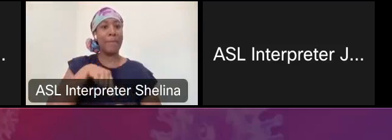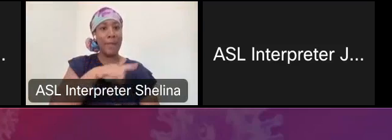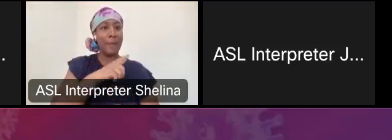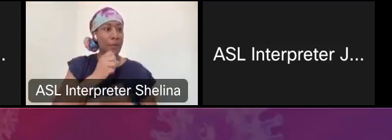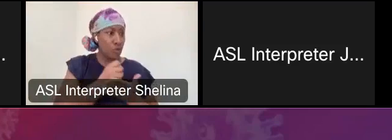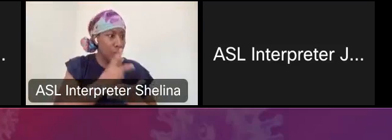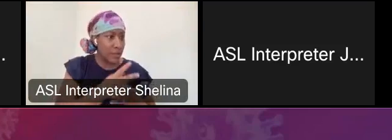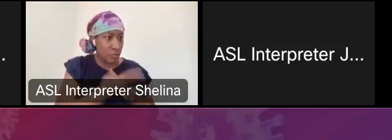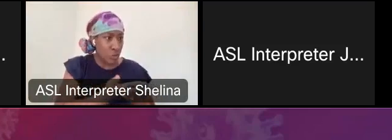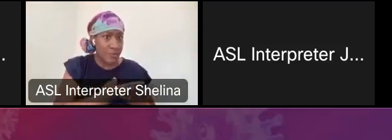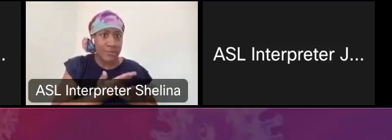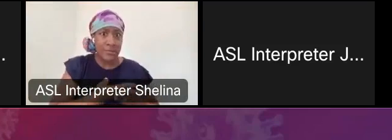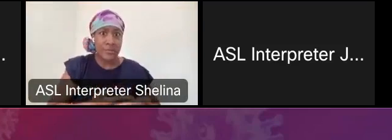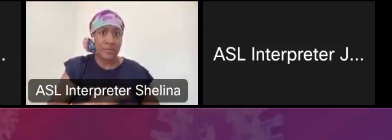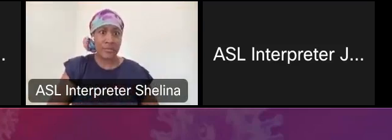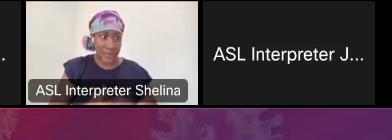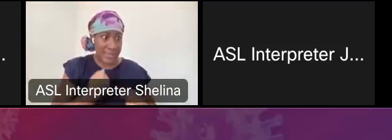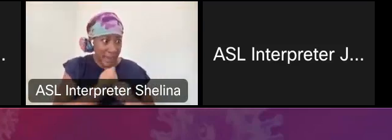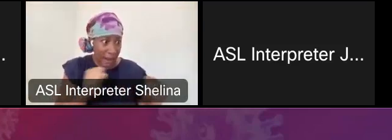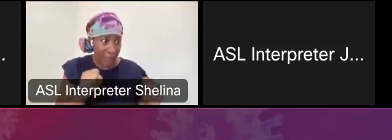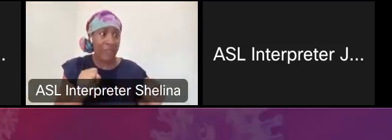That it's covered 19 vaccine was safe, and then it worked.